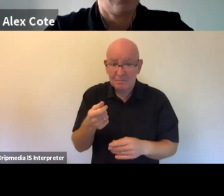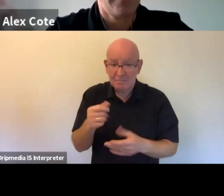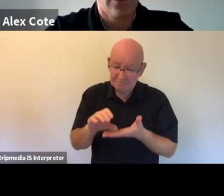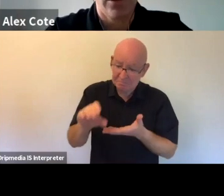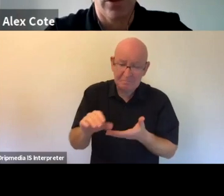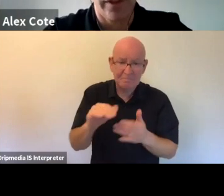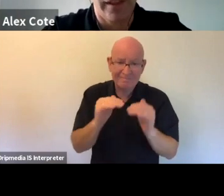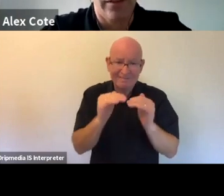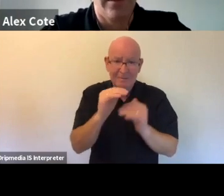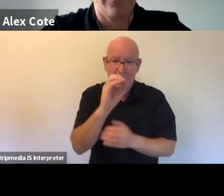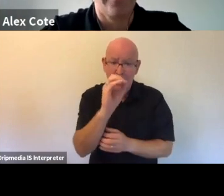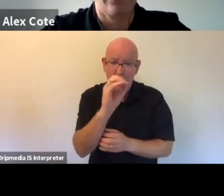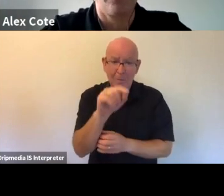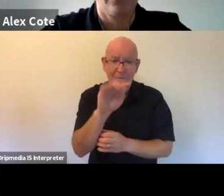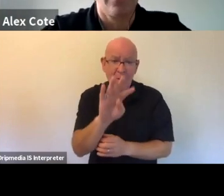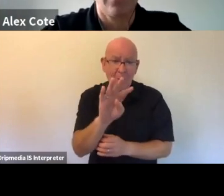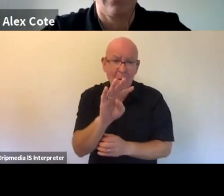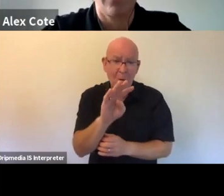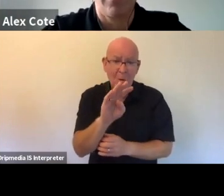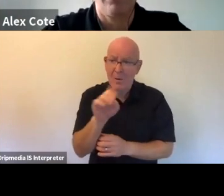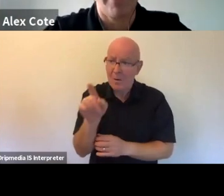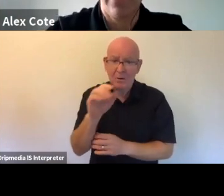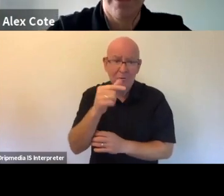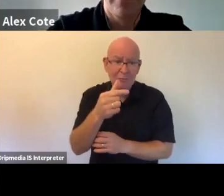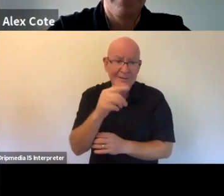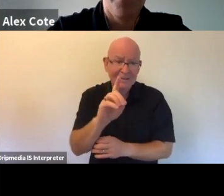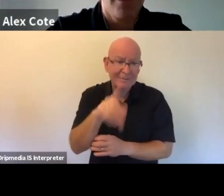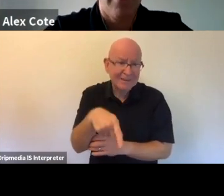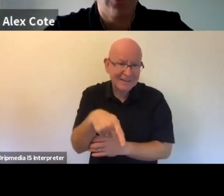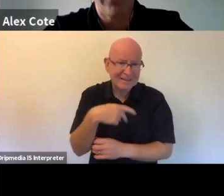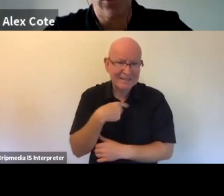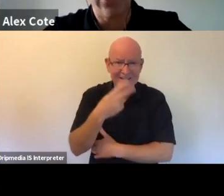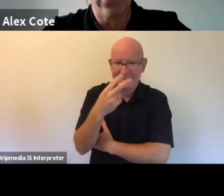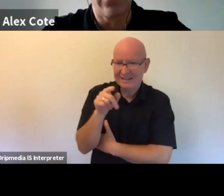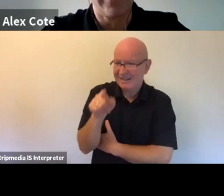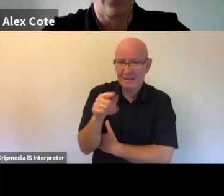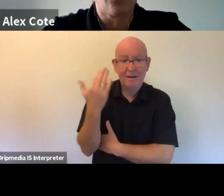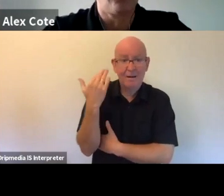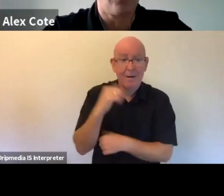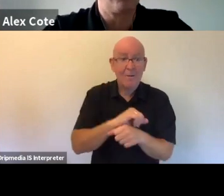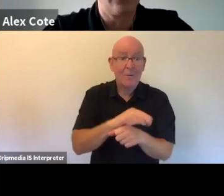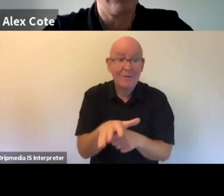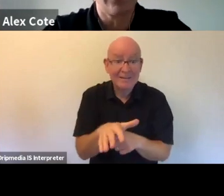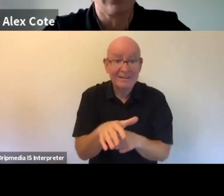and also in a different example from my colleagues. But we saw also, that countries who have a universal…